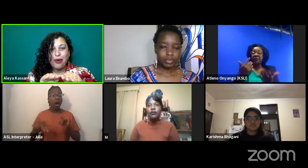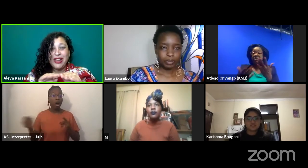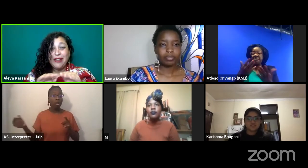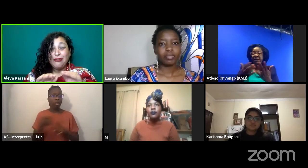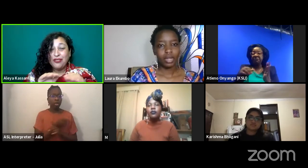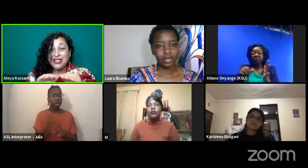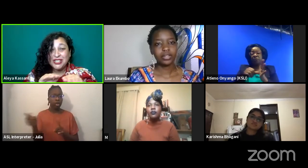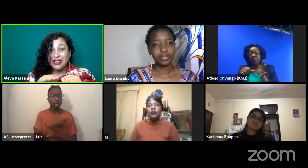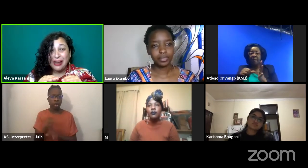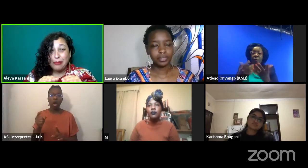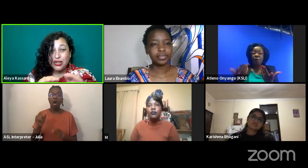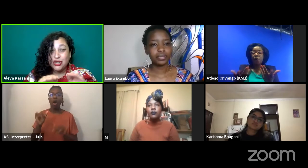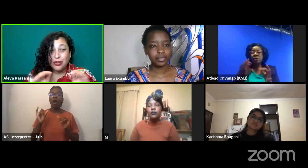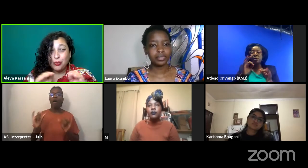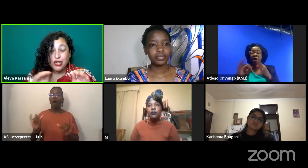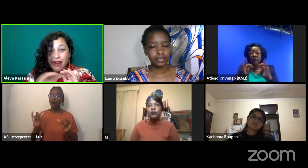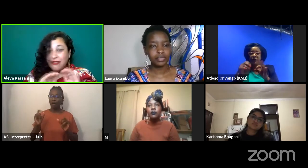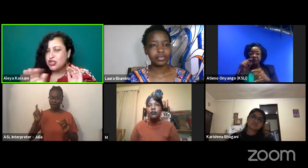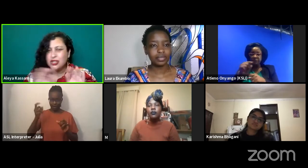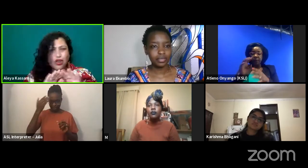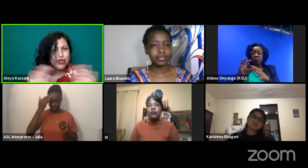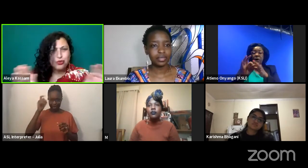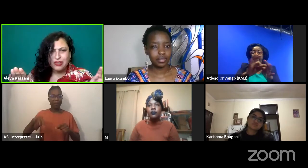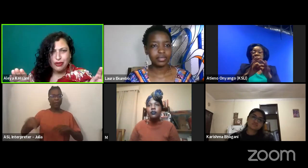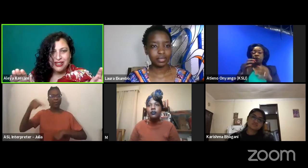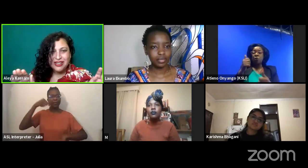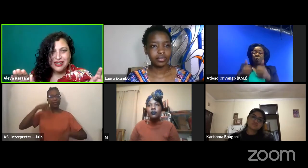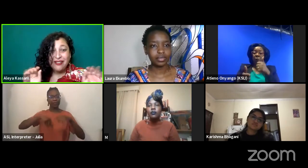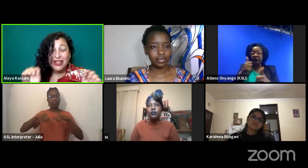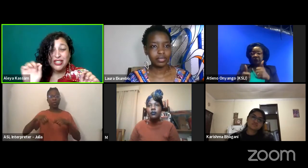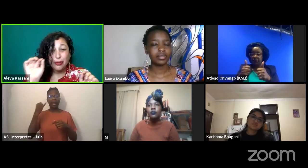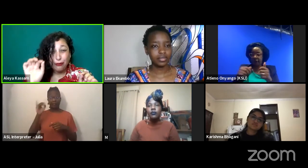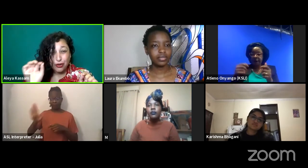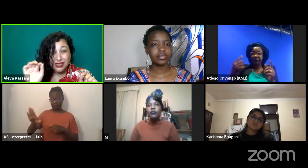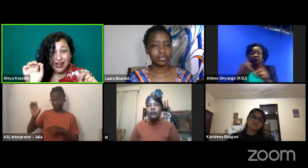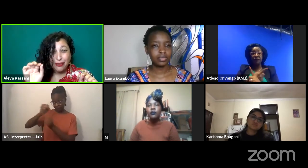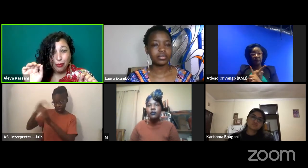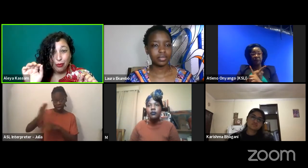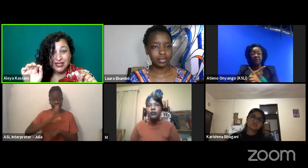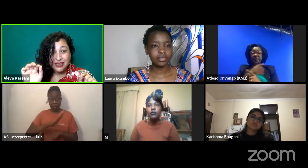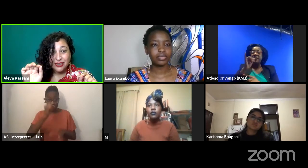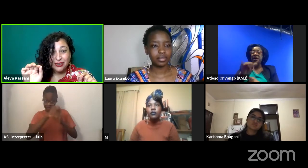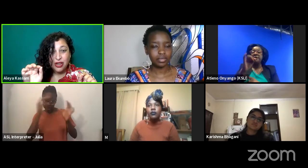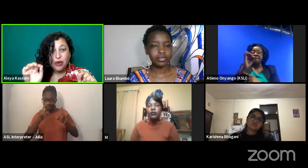or if this is a collaboration in which our visions are two different. That's the first kind of warning signal